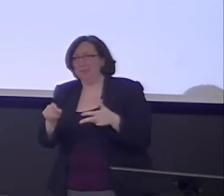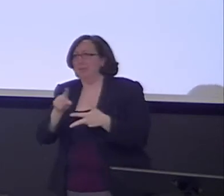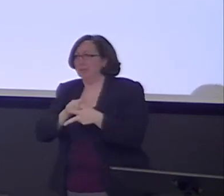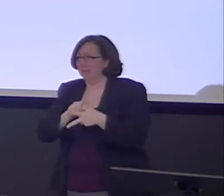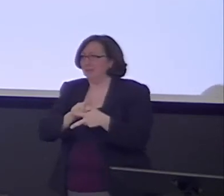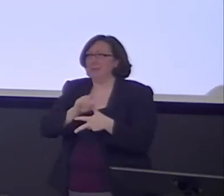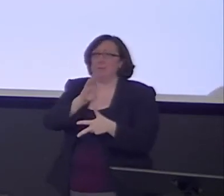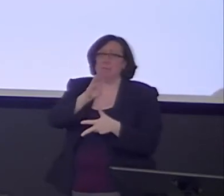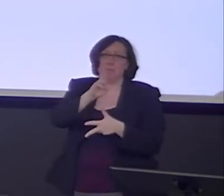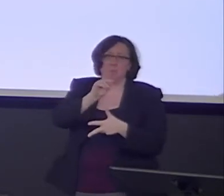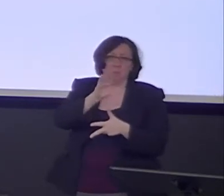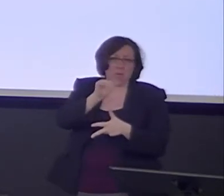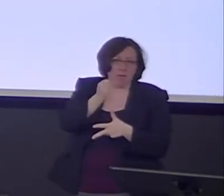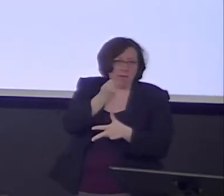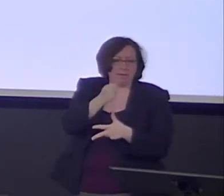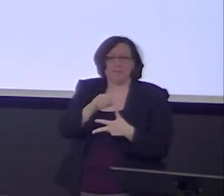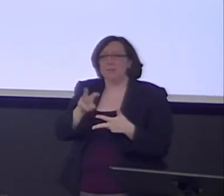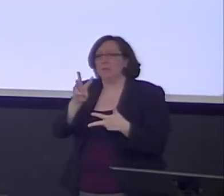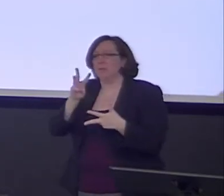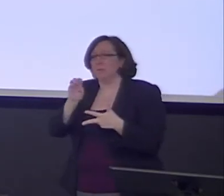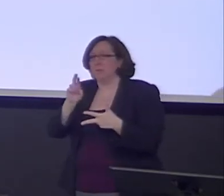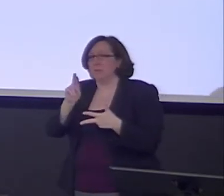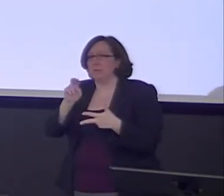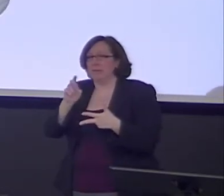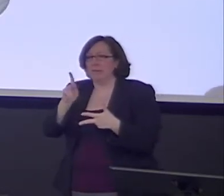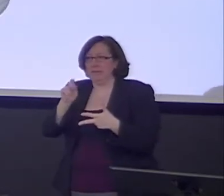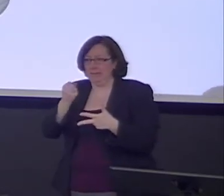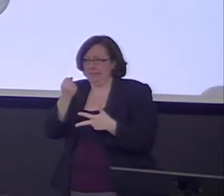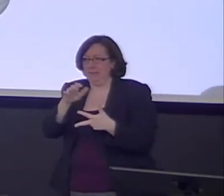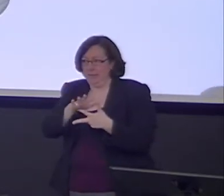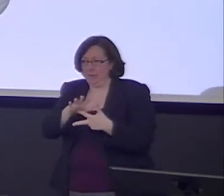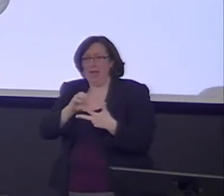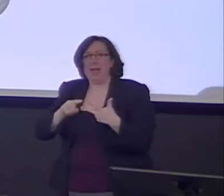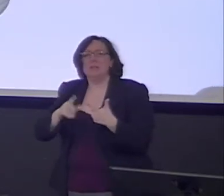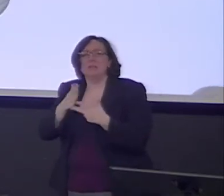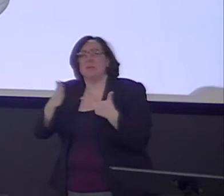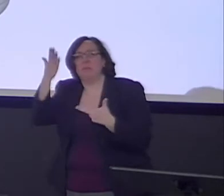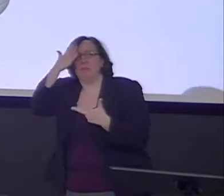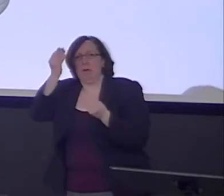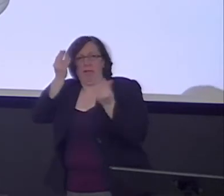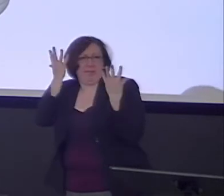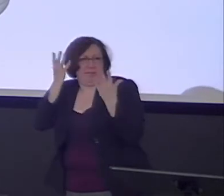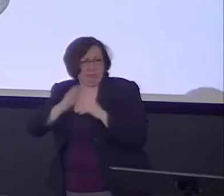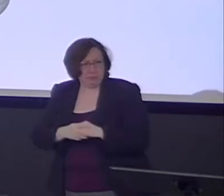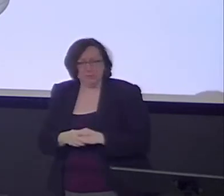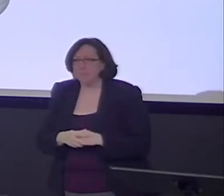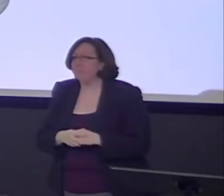and some frontal stuff, but so we don't really believe that but that's a nice description. Now we do it channel-wise.